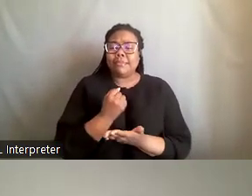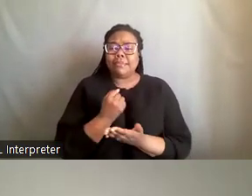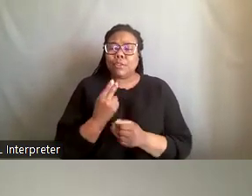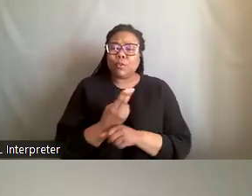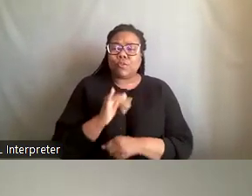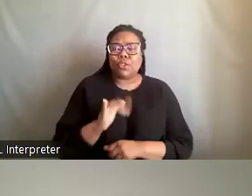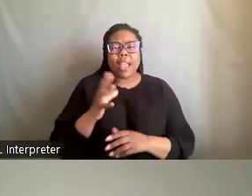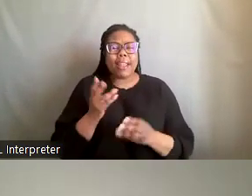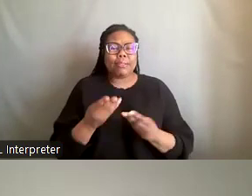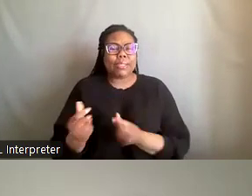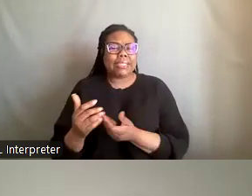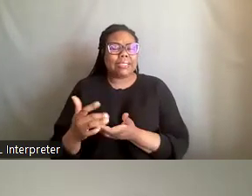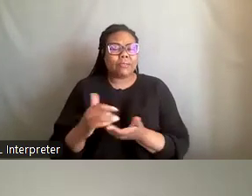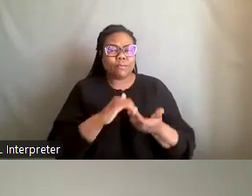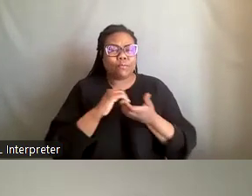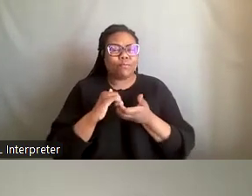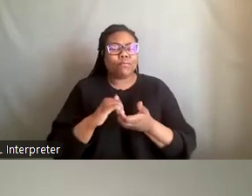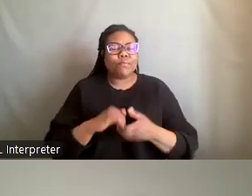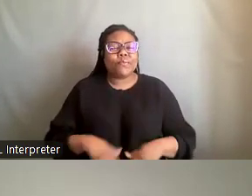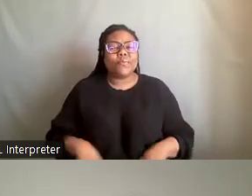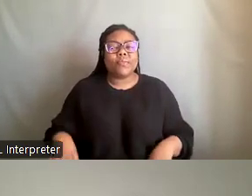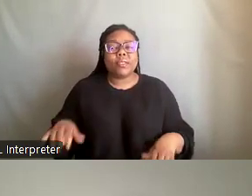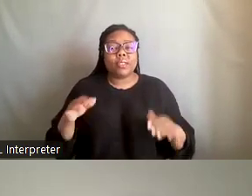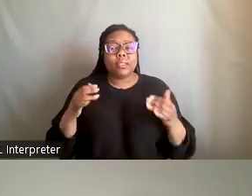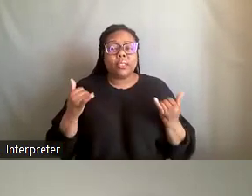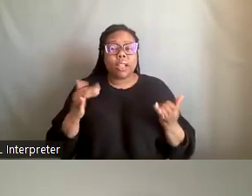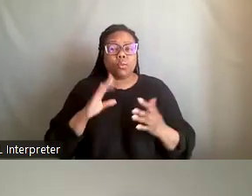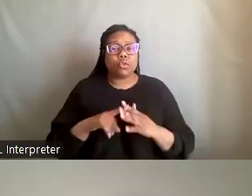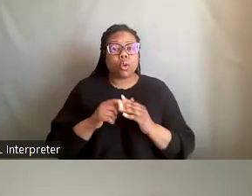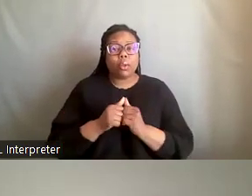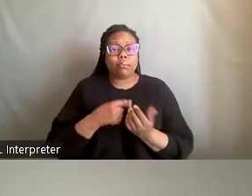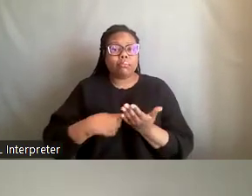space useful and cohesive in all of the ways that we can.